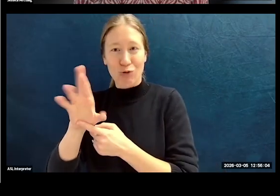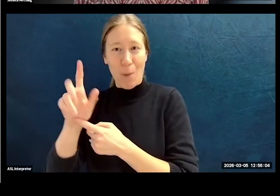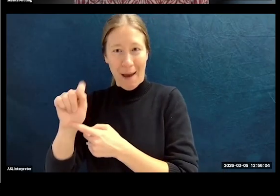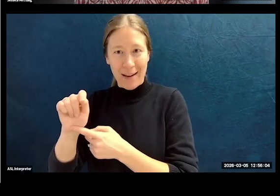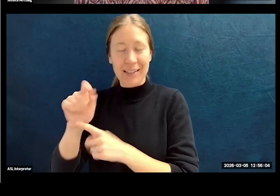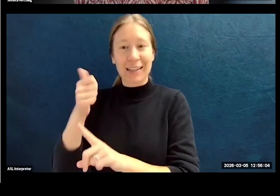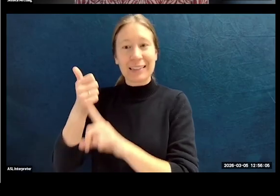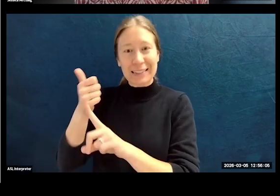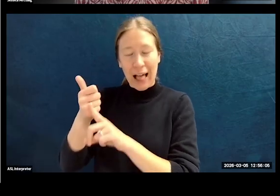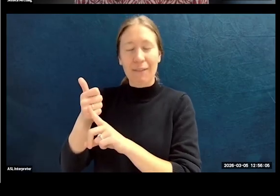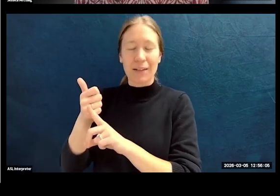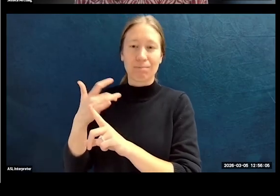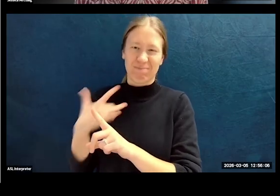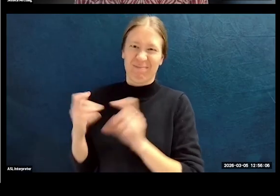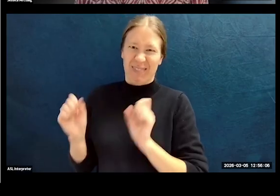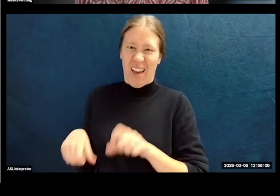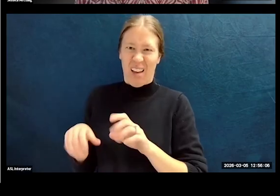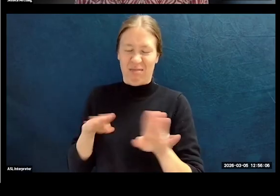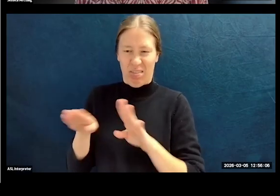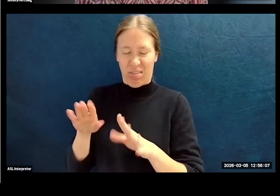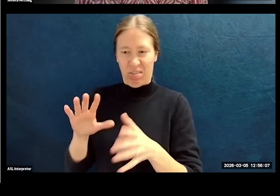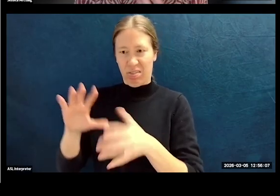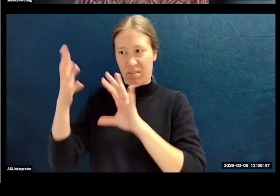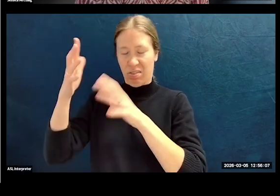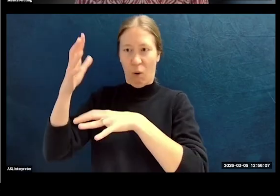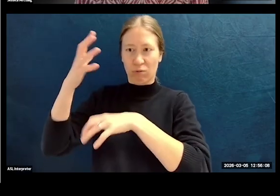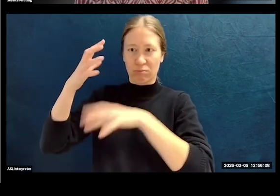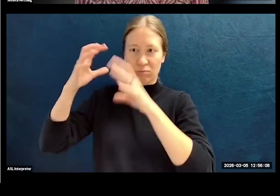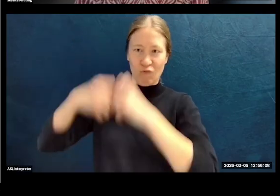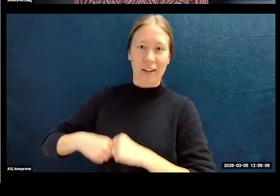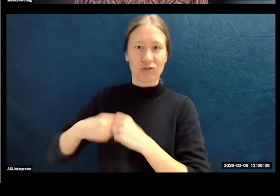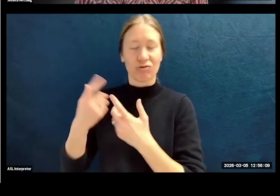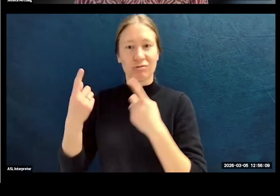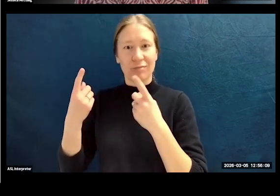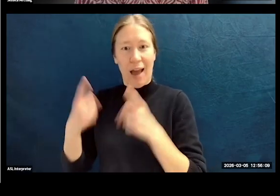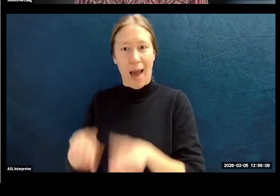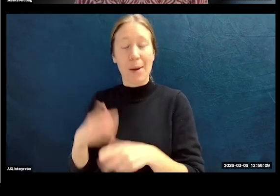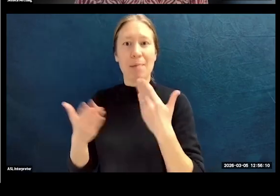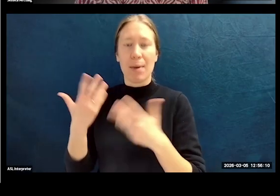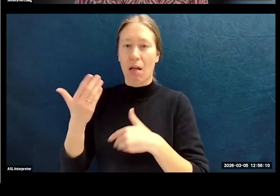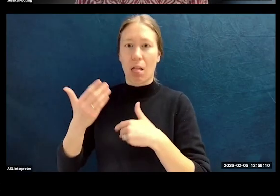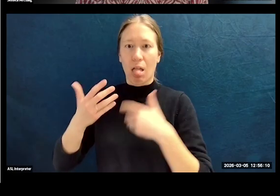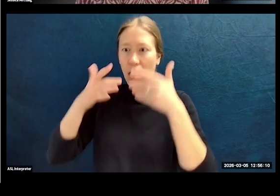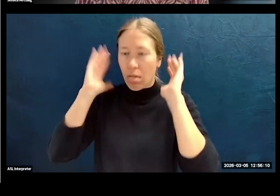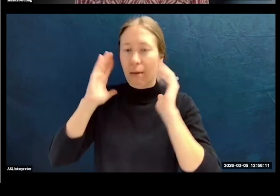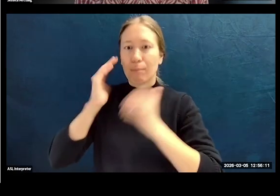a little bit strangely sometimes. It can crash if it gets overloaded and it's trying to process too much at one time.